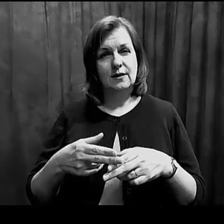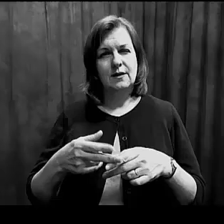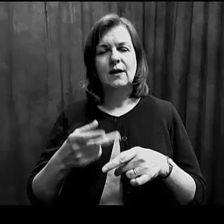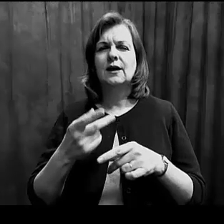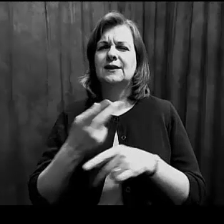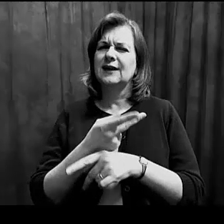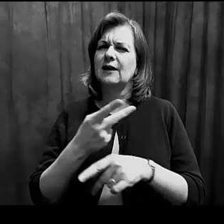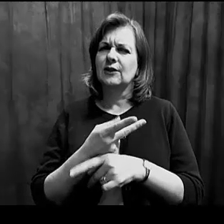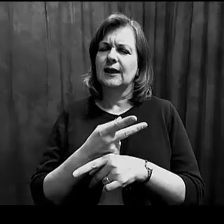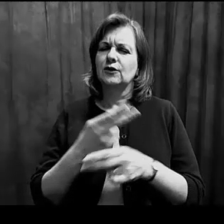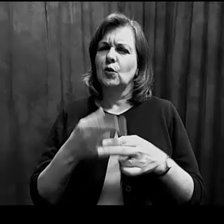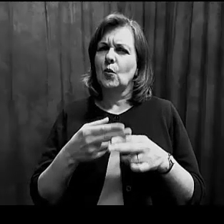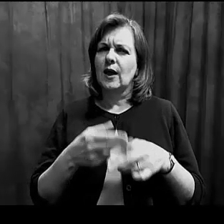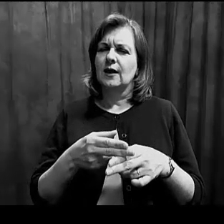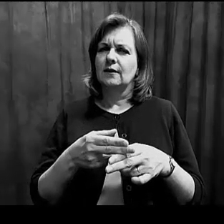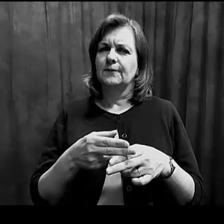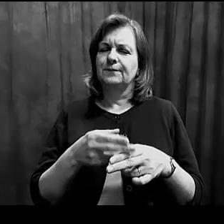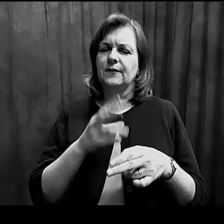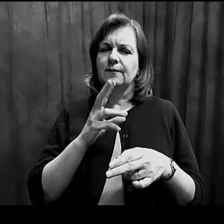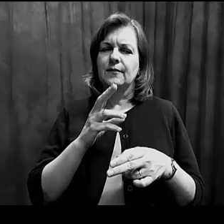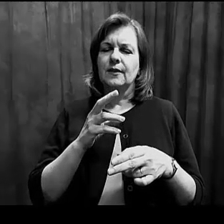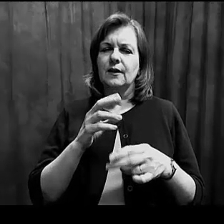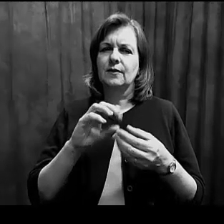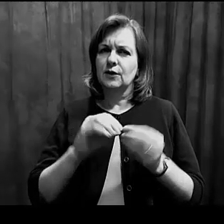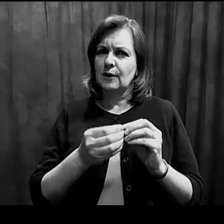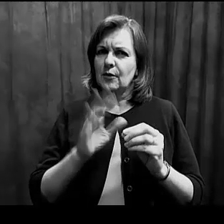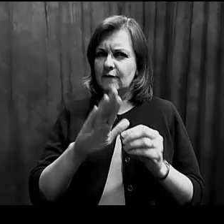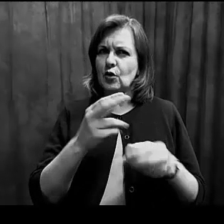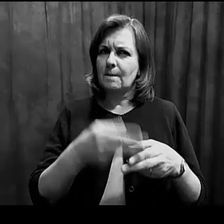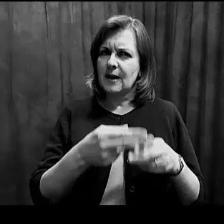if we actually looked at your body weight -- take your pounds